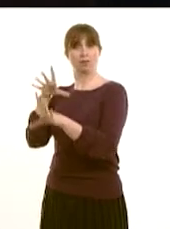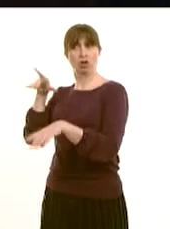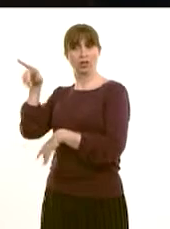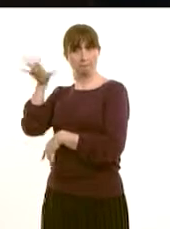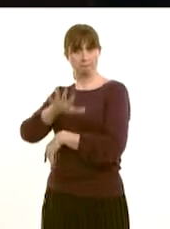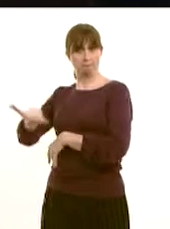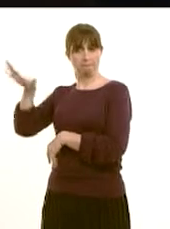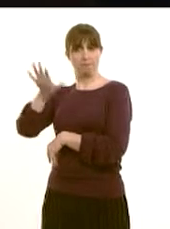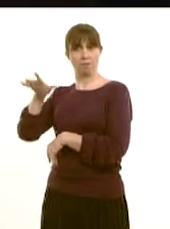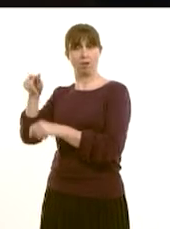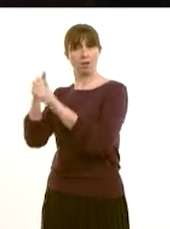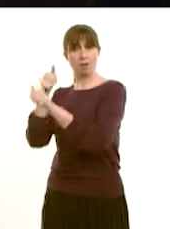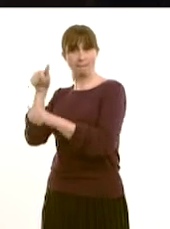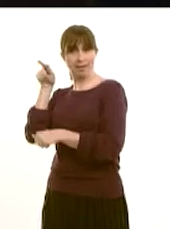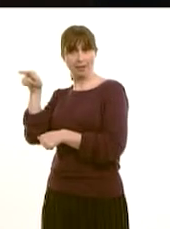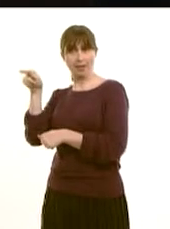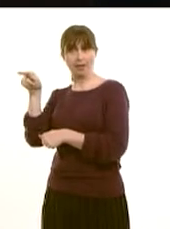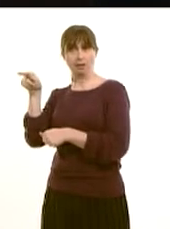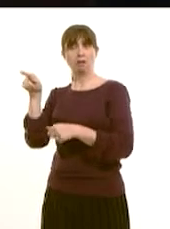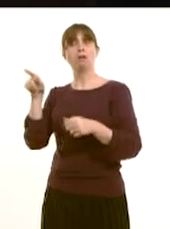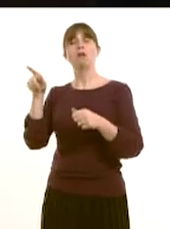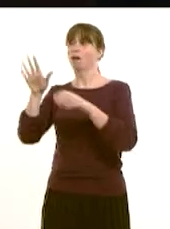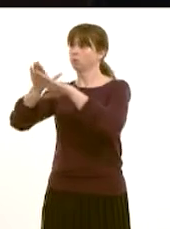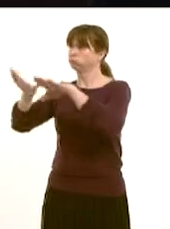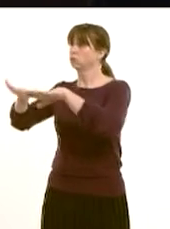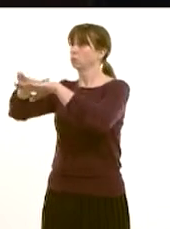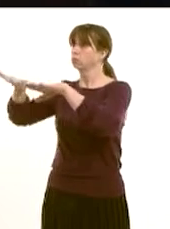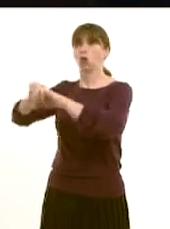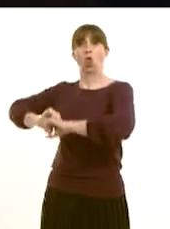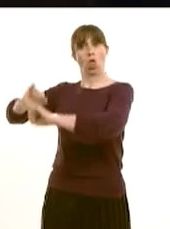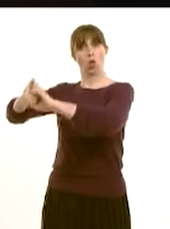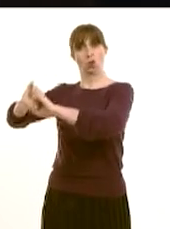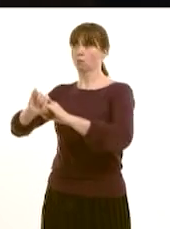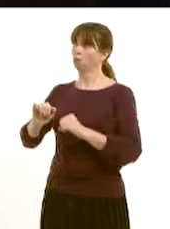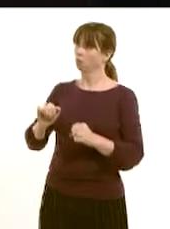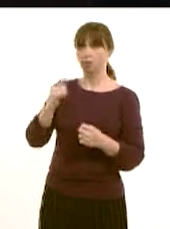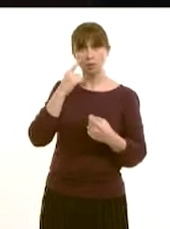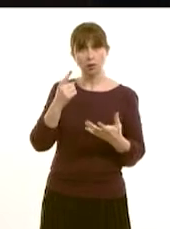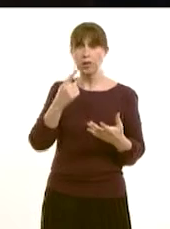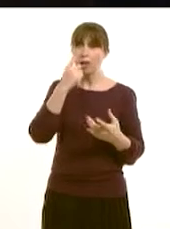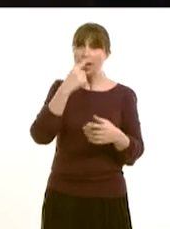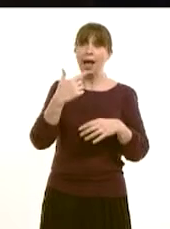I would argue that both facilities show the opportunity that renewable energy offers communities